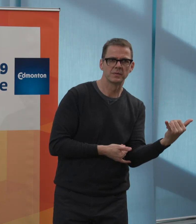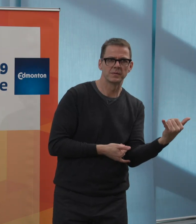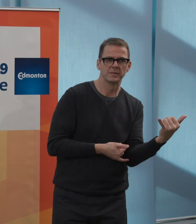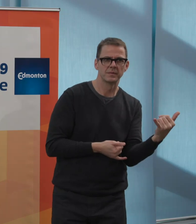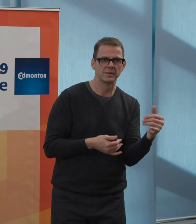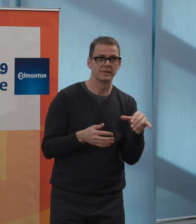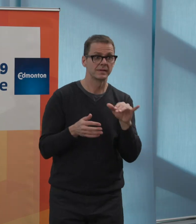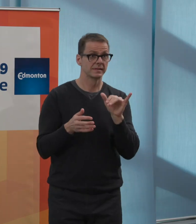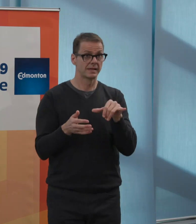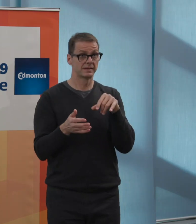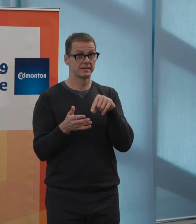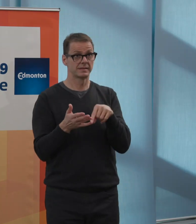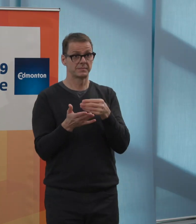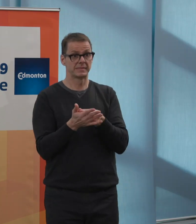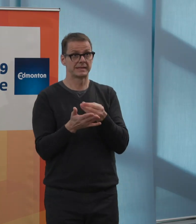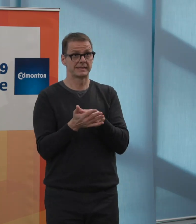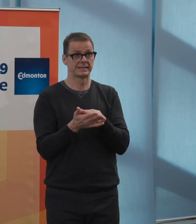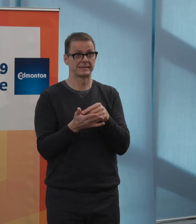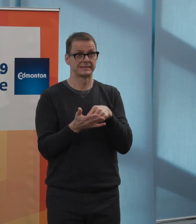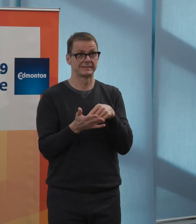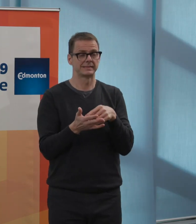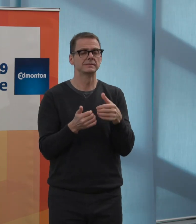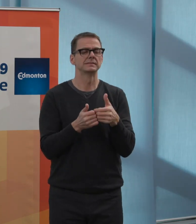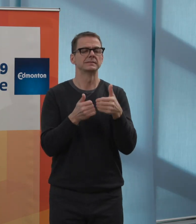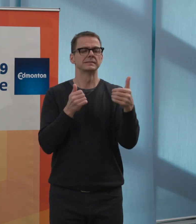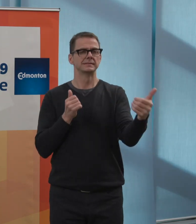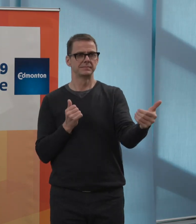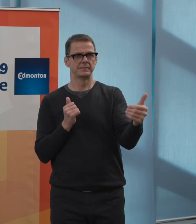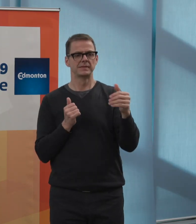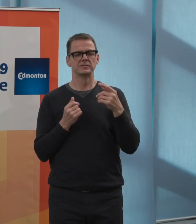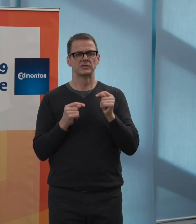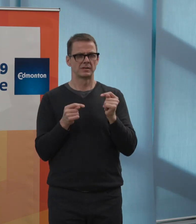great support from our union partners we've been able to establish that